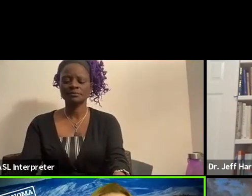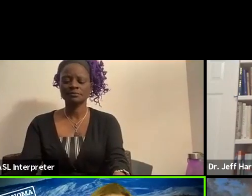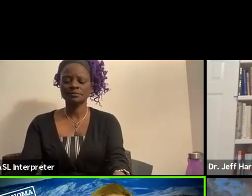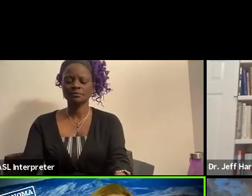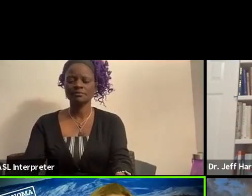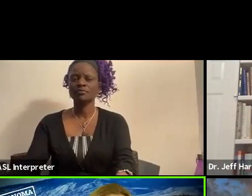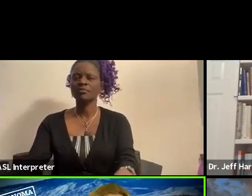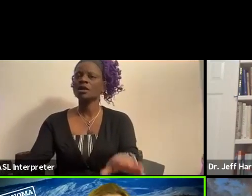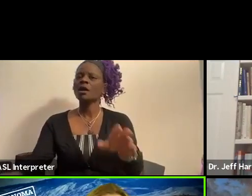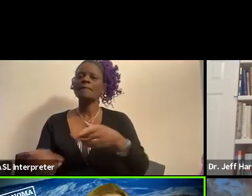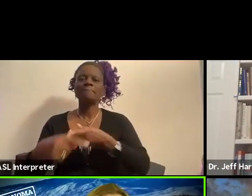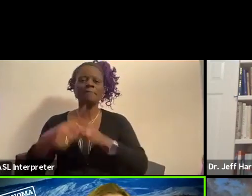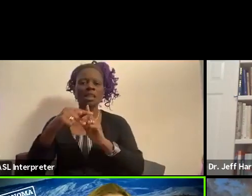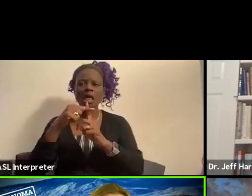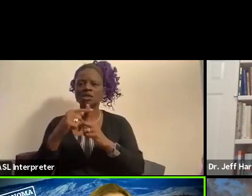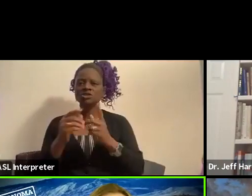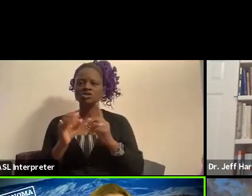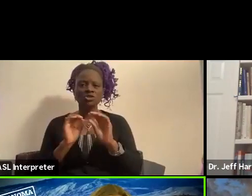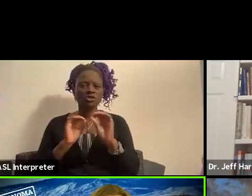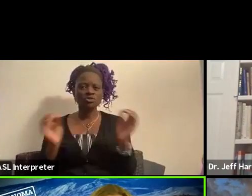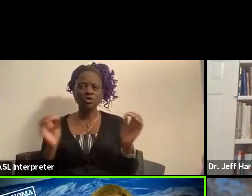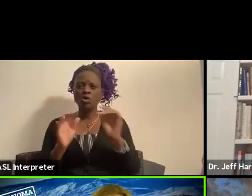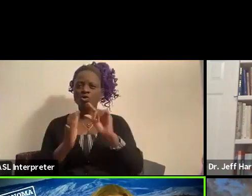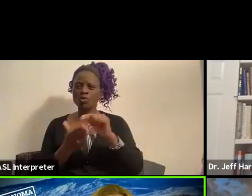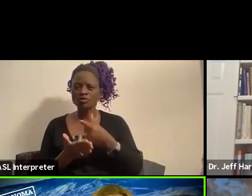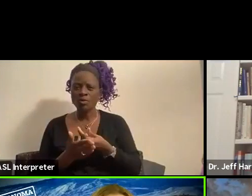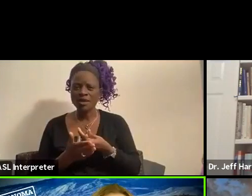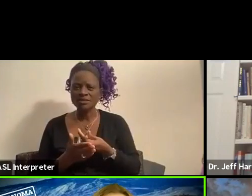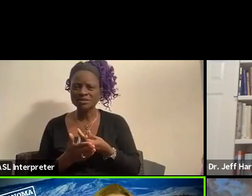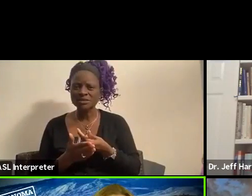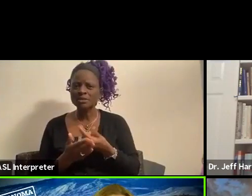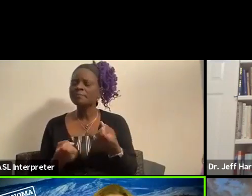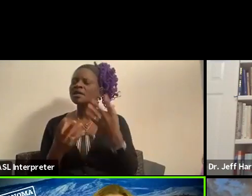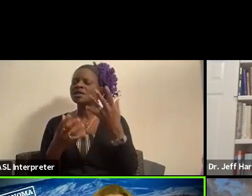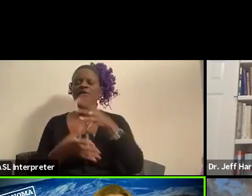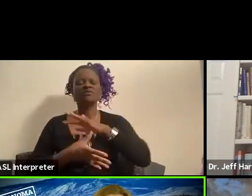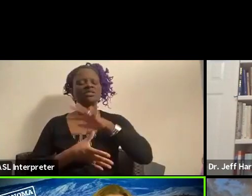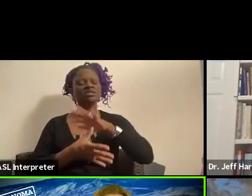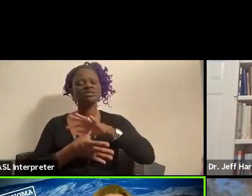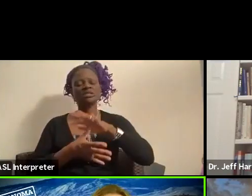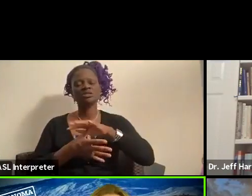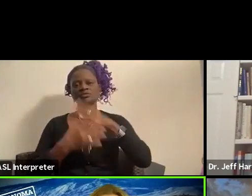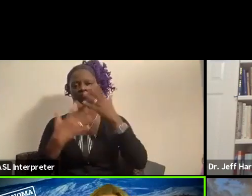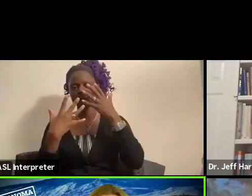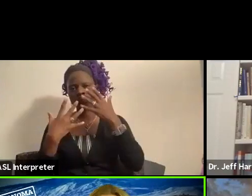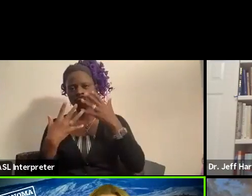graduations last year, which I know was a hard hit for many of our seniors. I'm just wondering if we have any sense